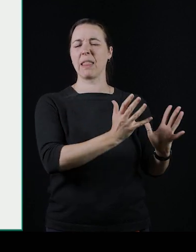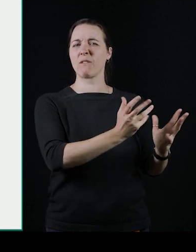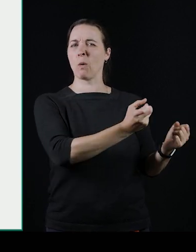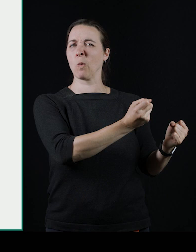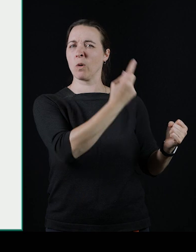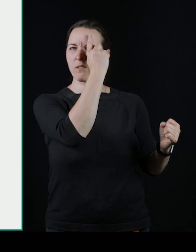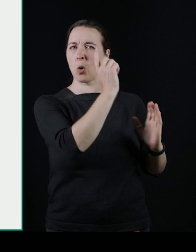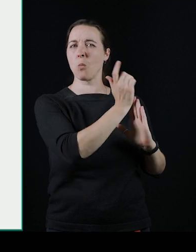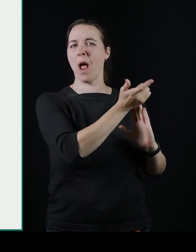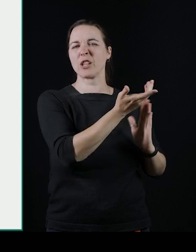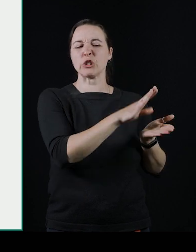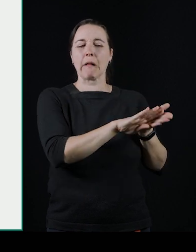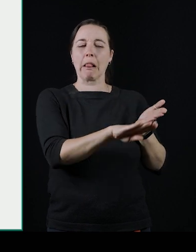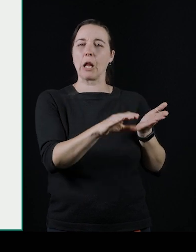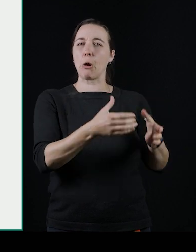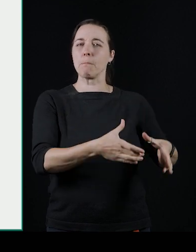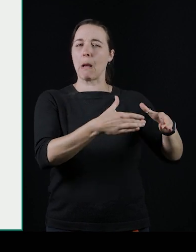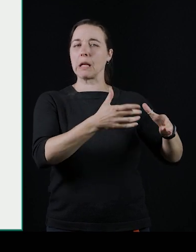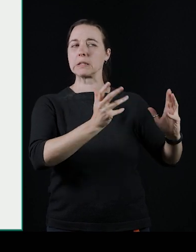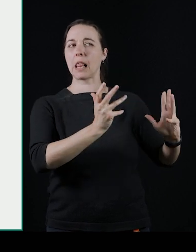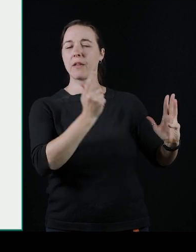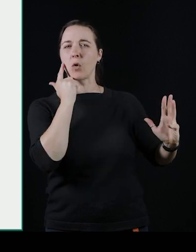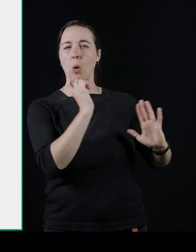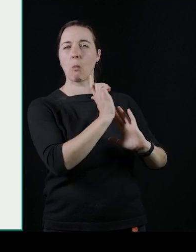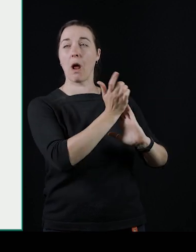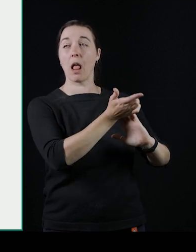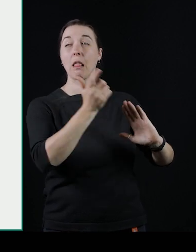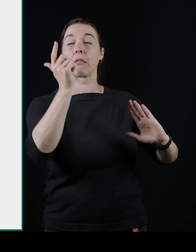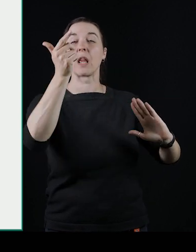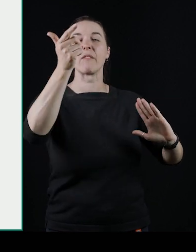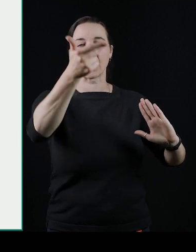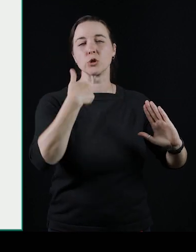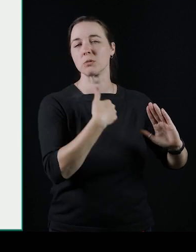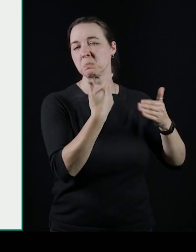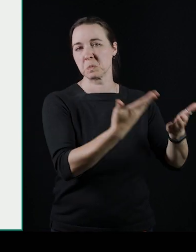We just cleared the buckets and left them for awhile and then eventually deleted the S3 buckets as well.